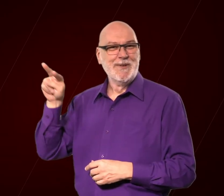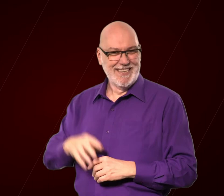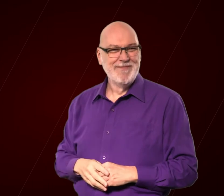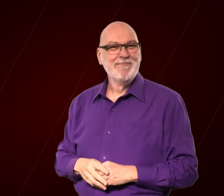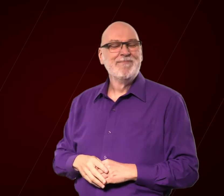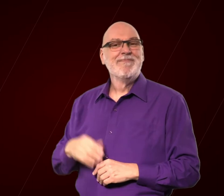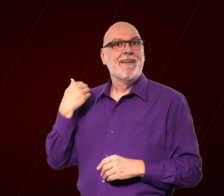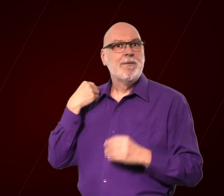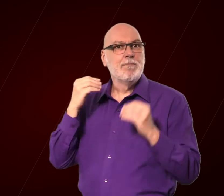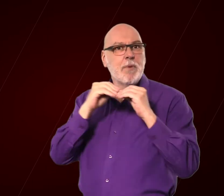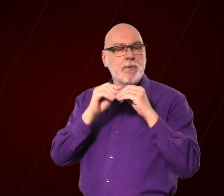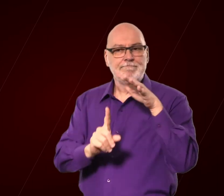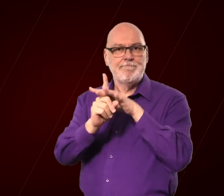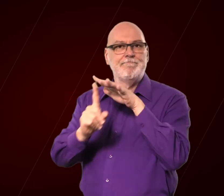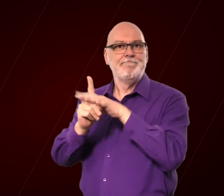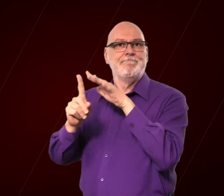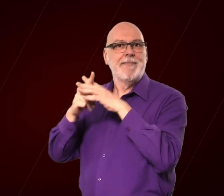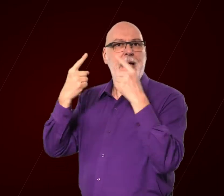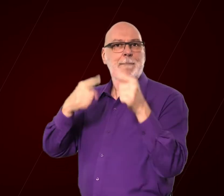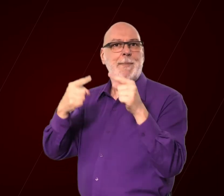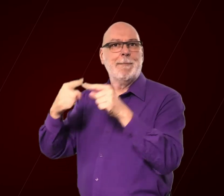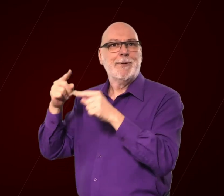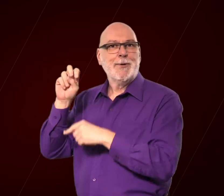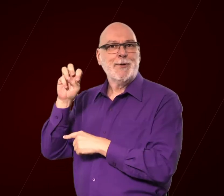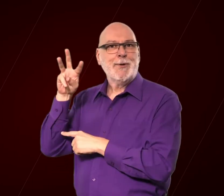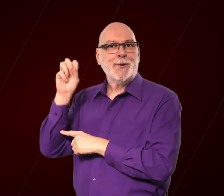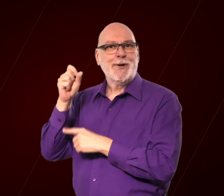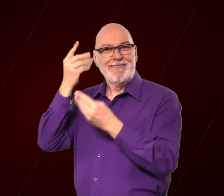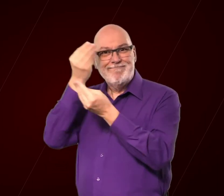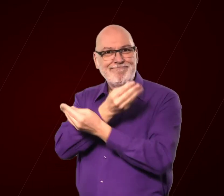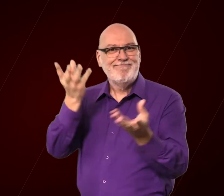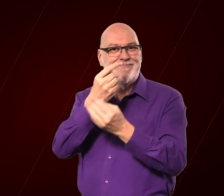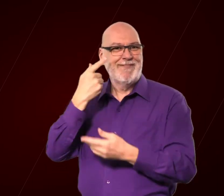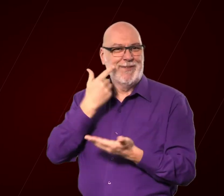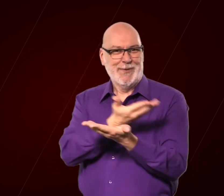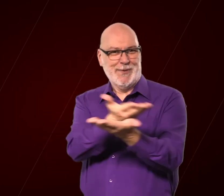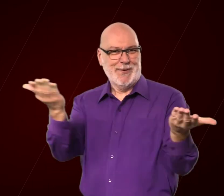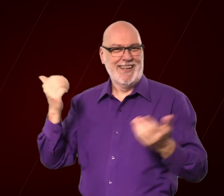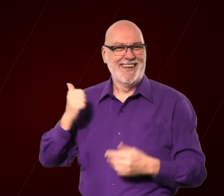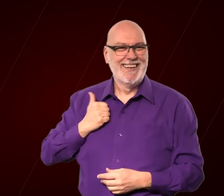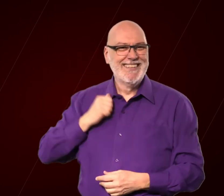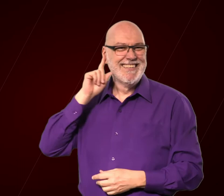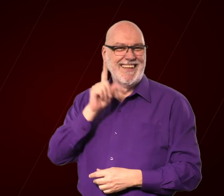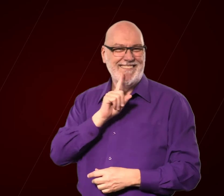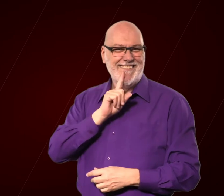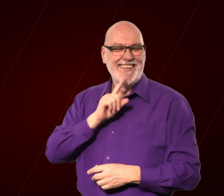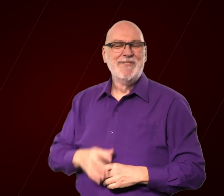Bringing alerts & news reports at intervals for all Deaf Canadians.